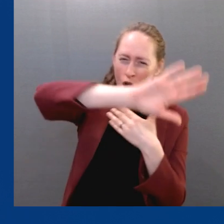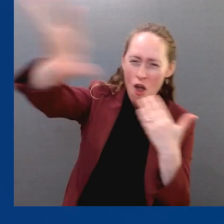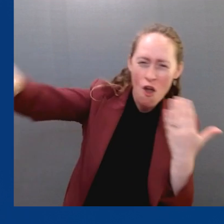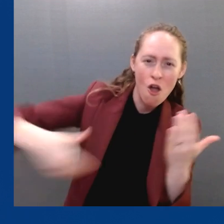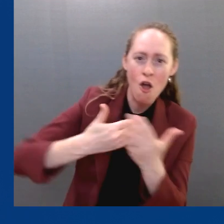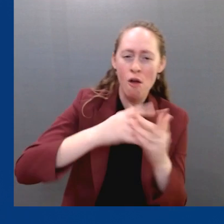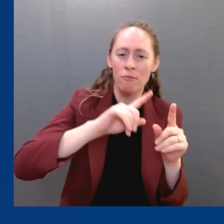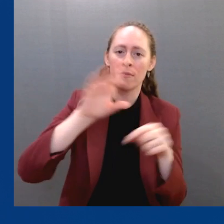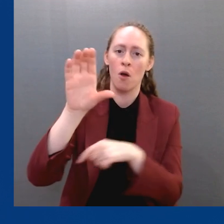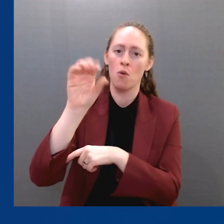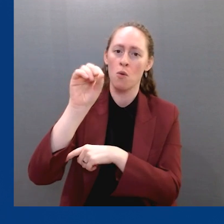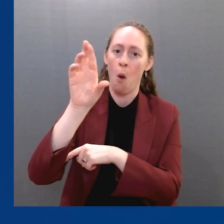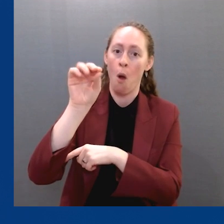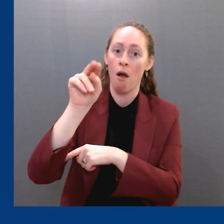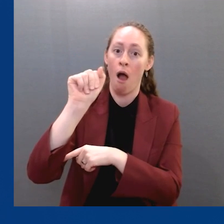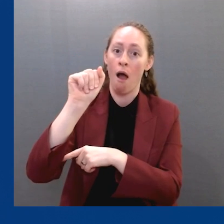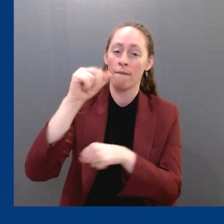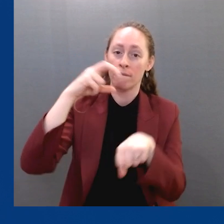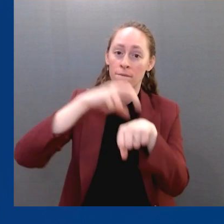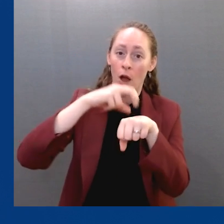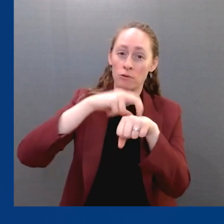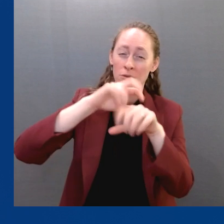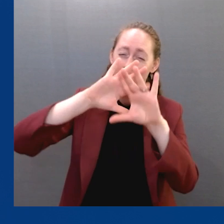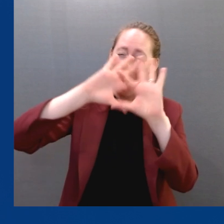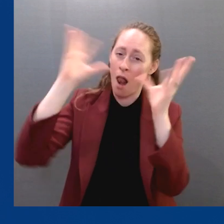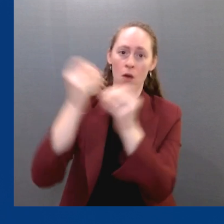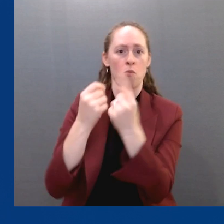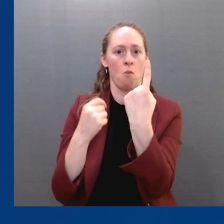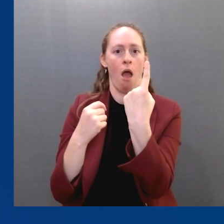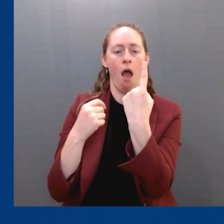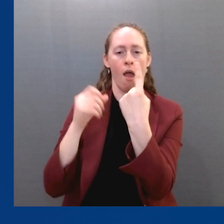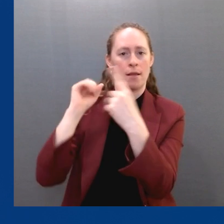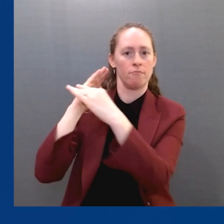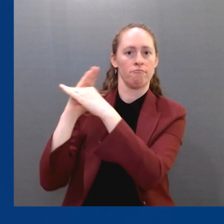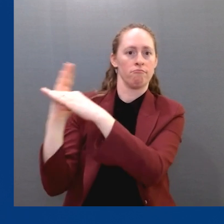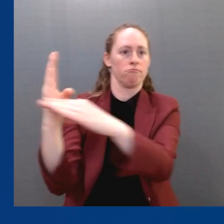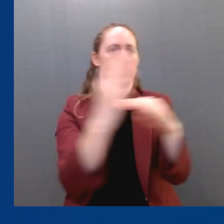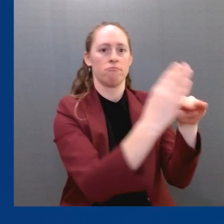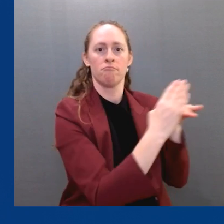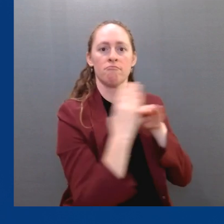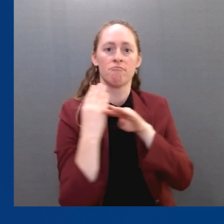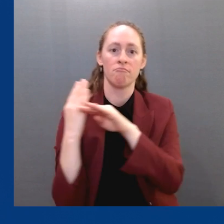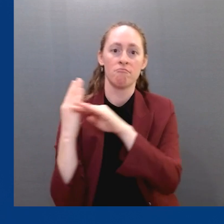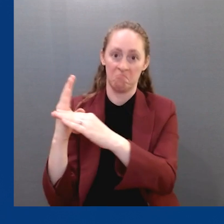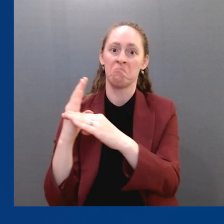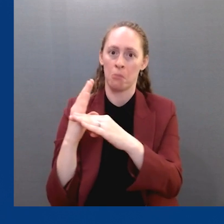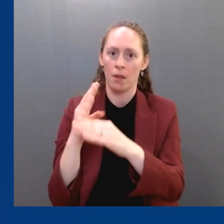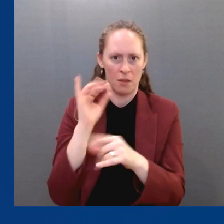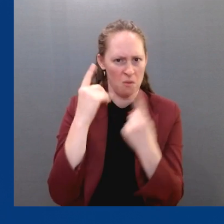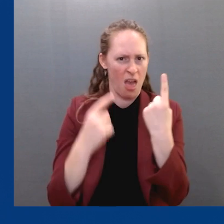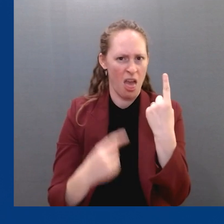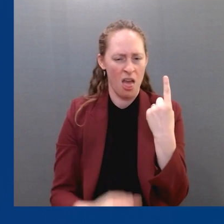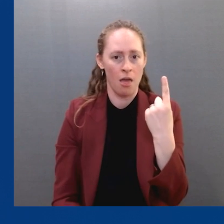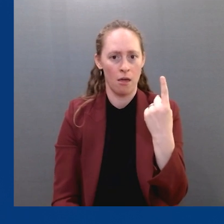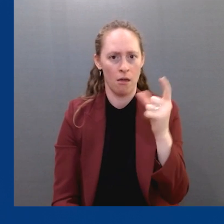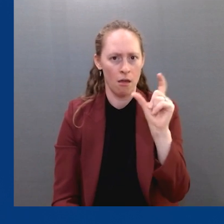and to accelerate that effort. So although we're doing a lot and the field looks promising in order to continue it,